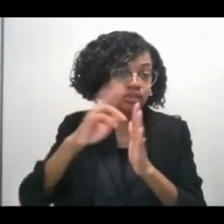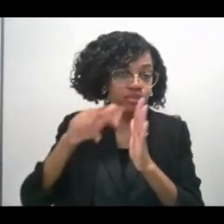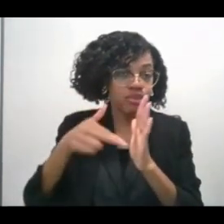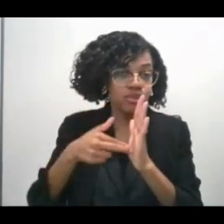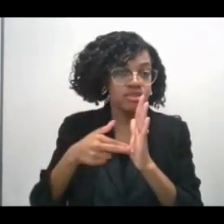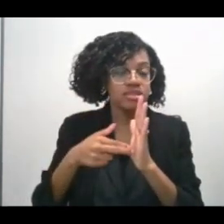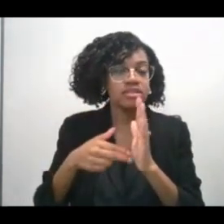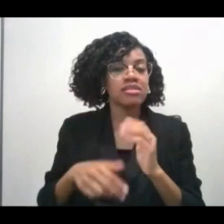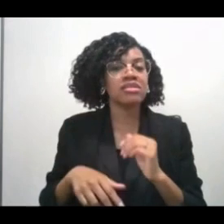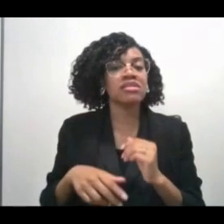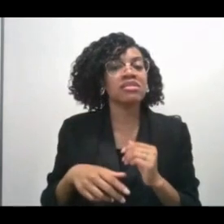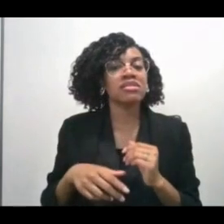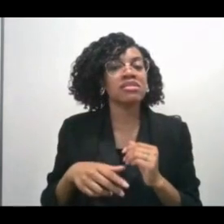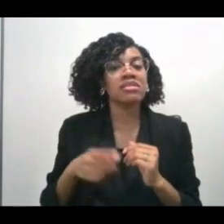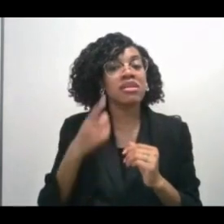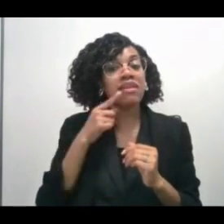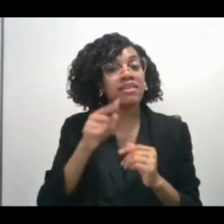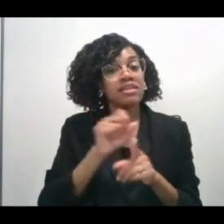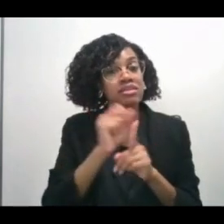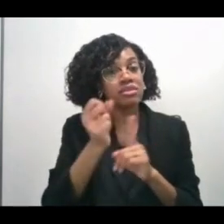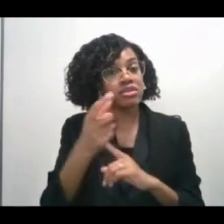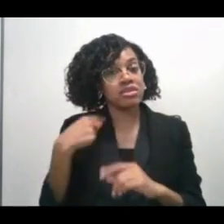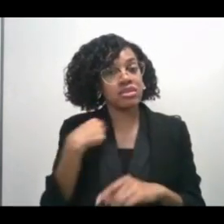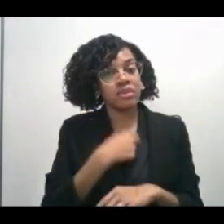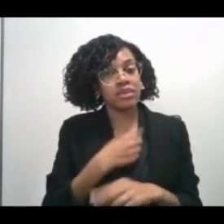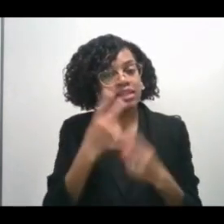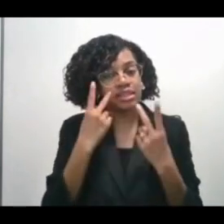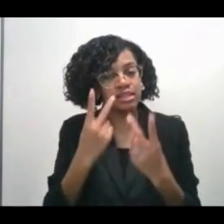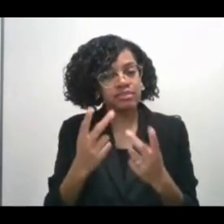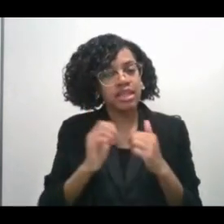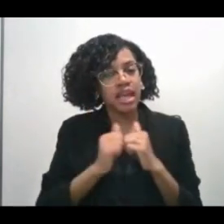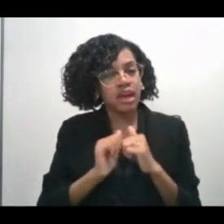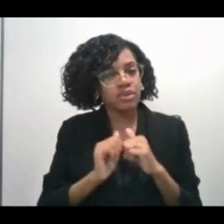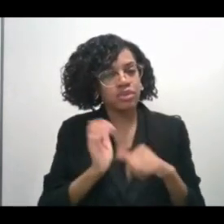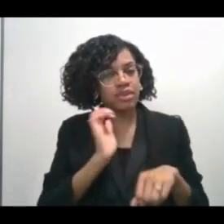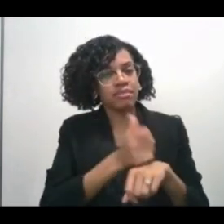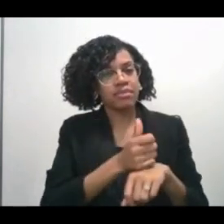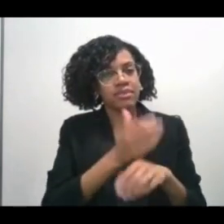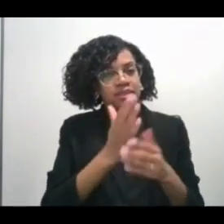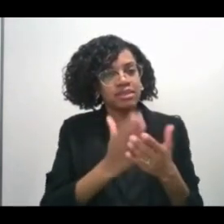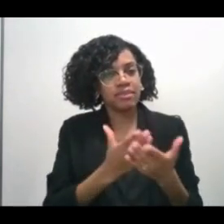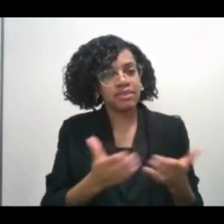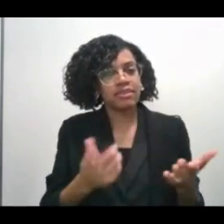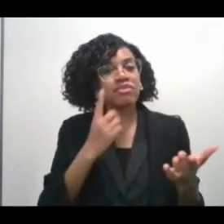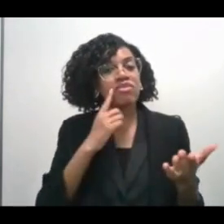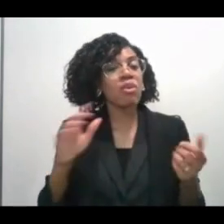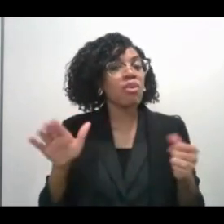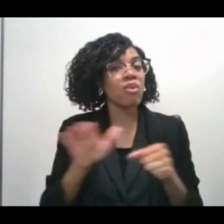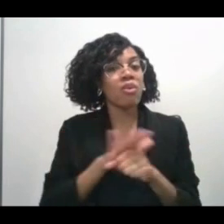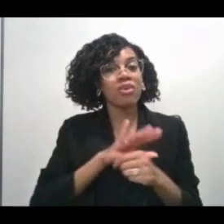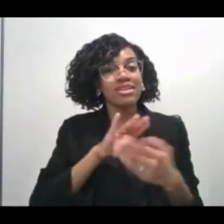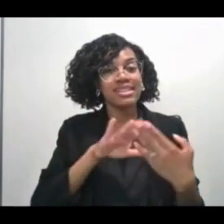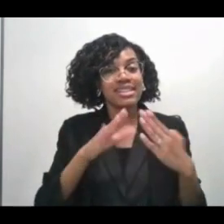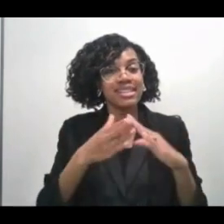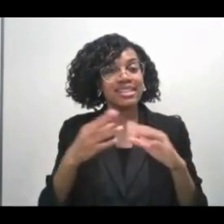we're looking at how to implement something for a whole city using a federal grant. So this could be a very large